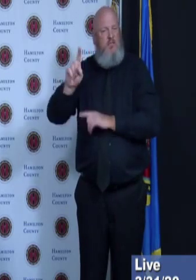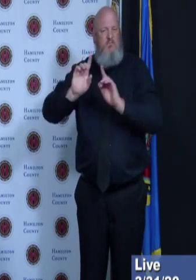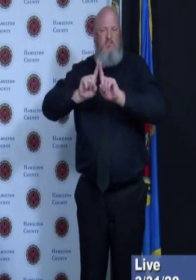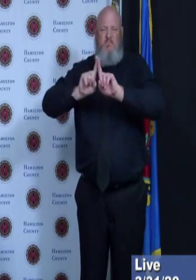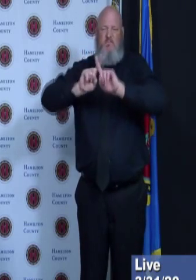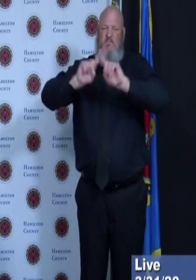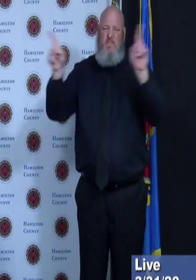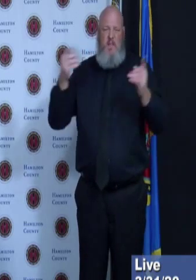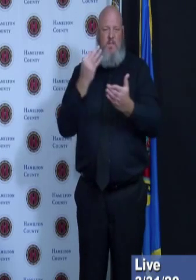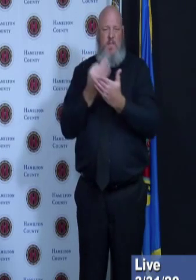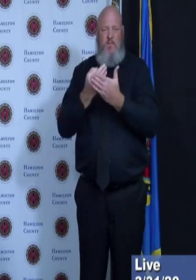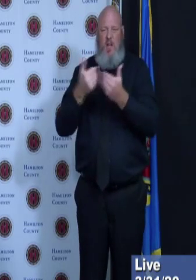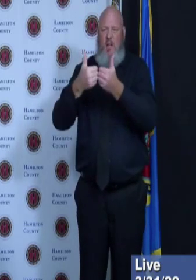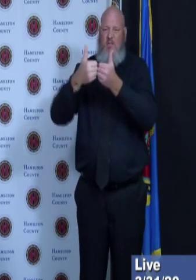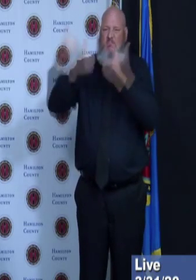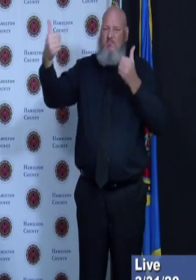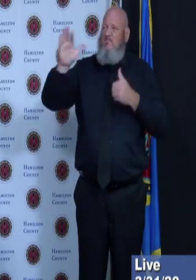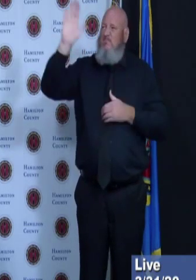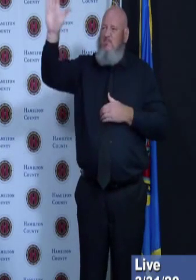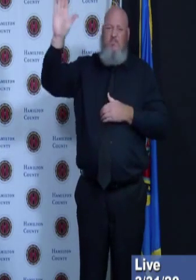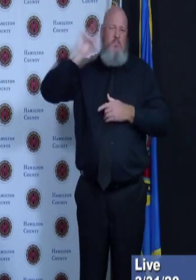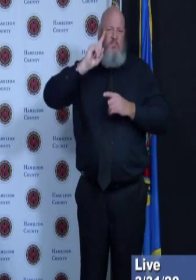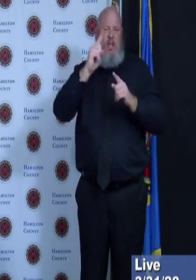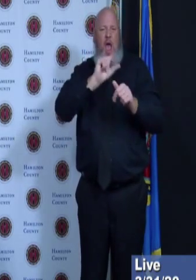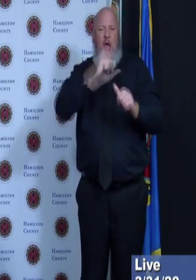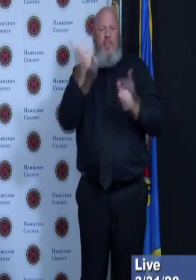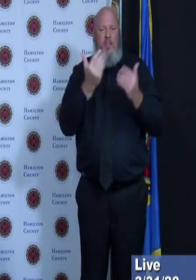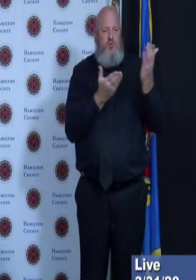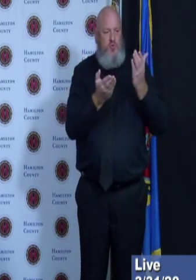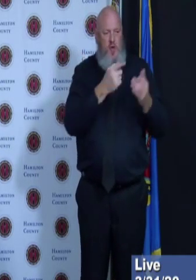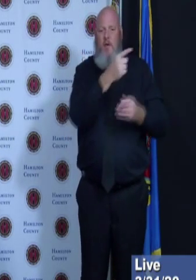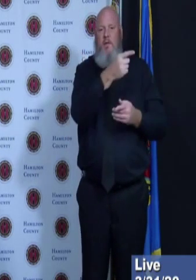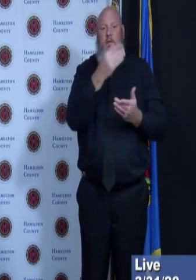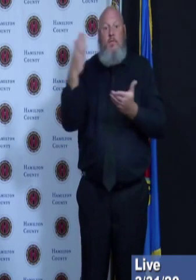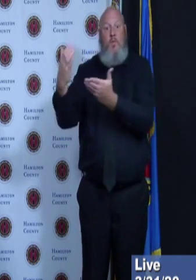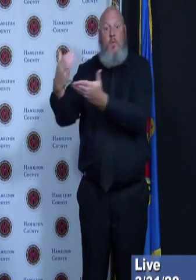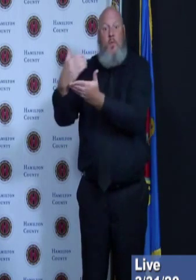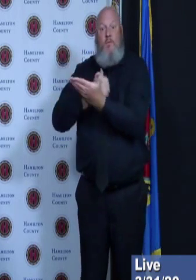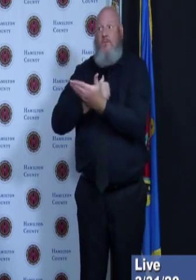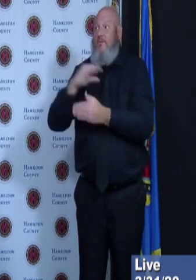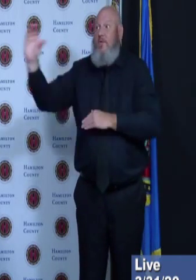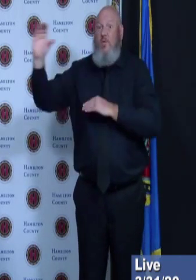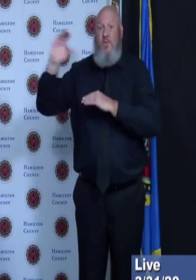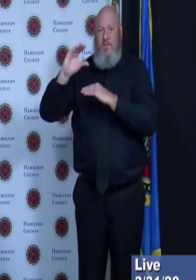and lower right now so that's a huge hit also our parking revenues are down so